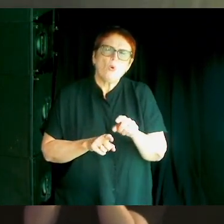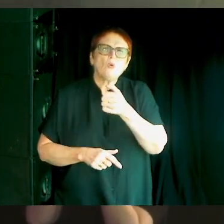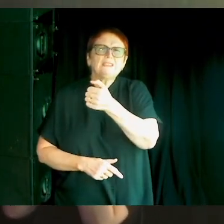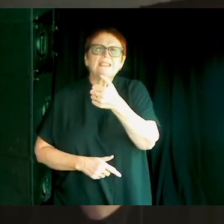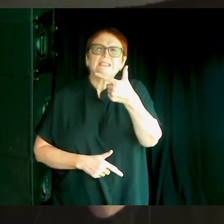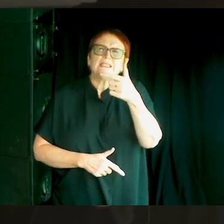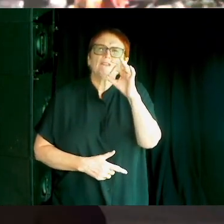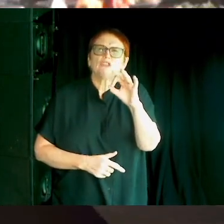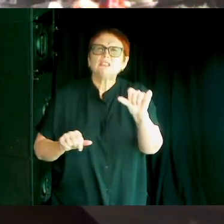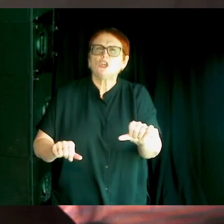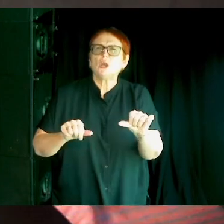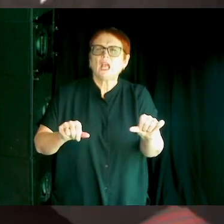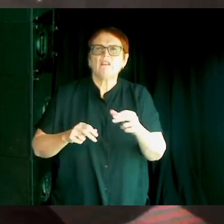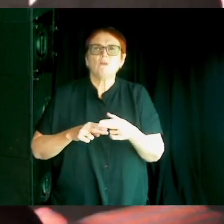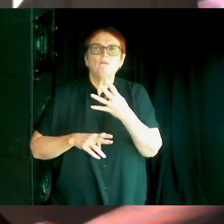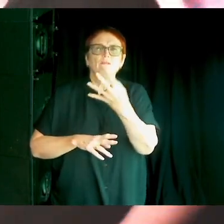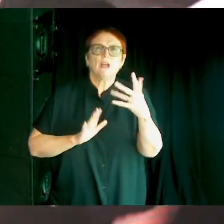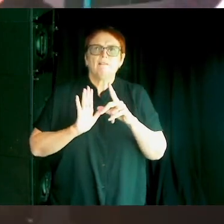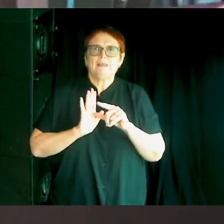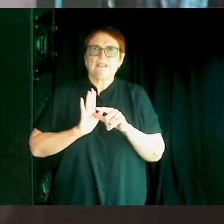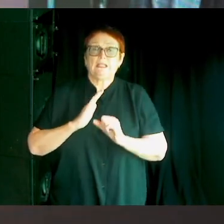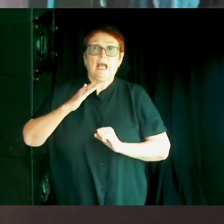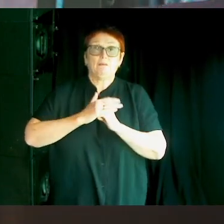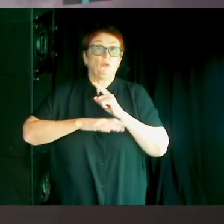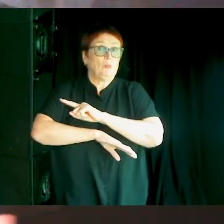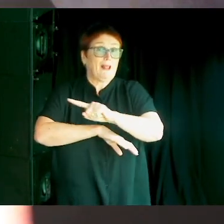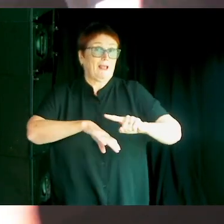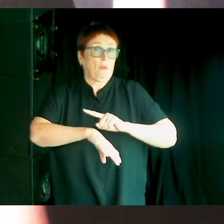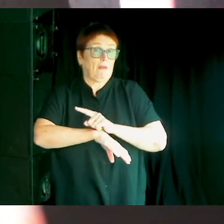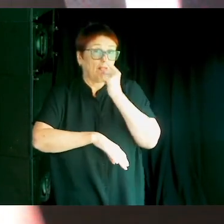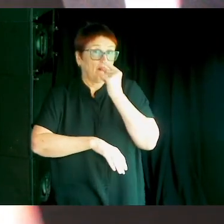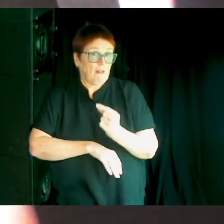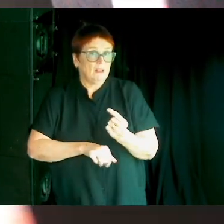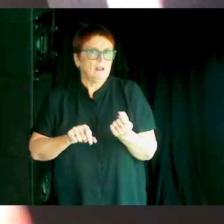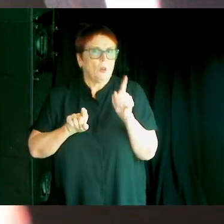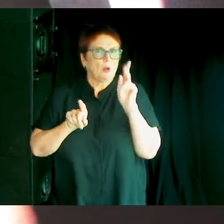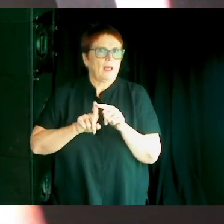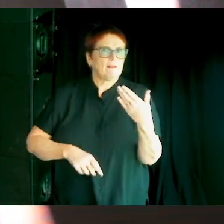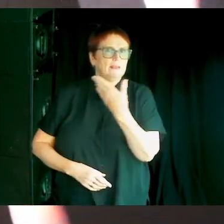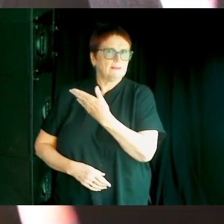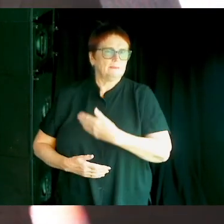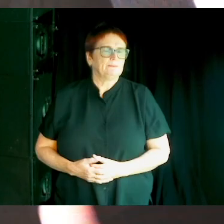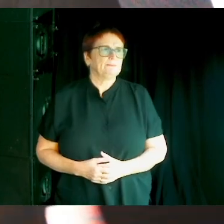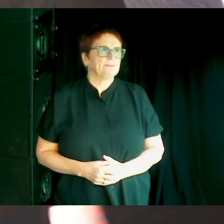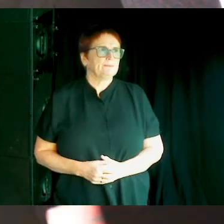matter but you it for 45 minutes to one hour so you will get this consistency wow it's so runny